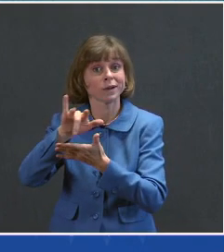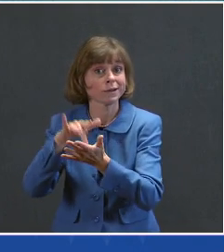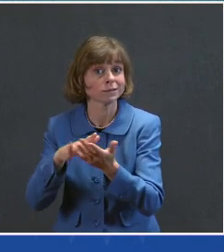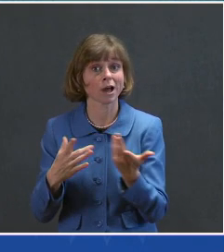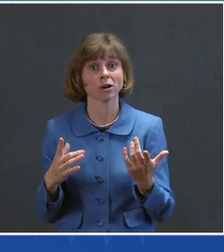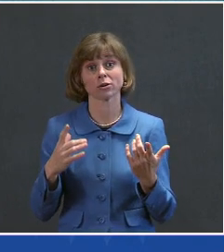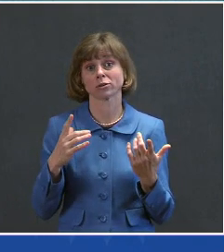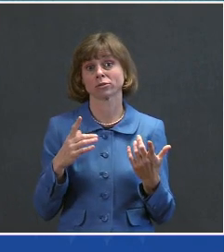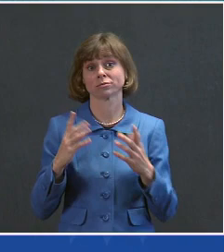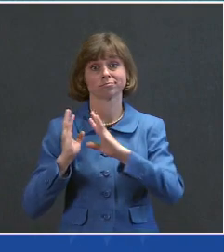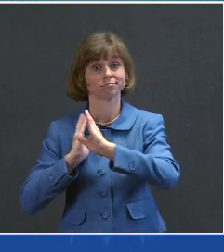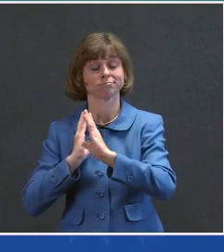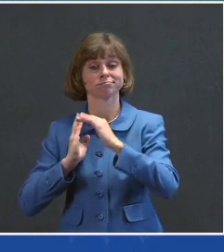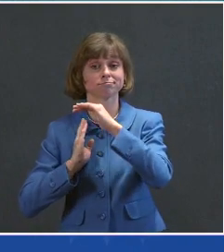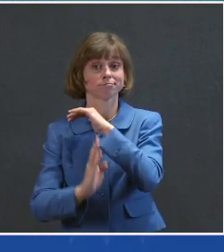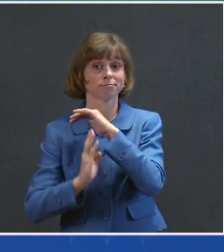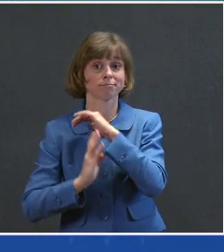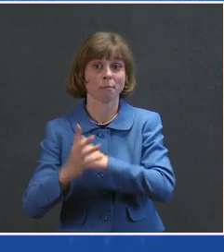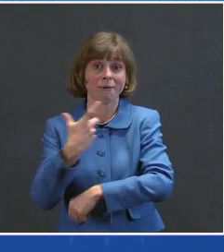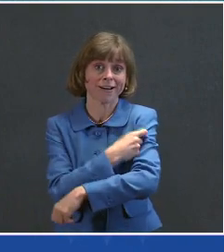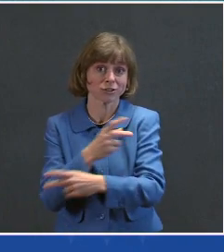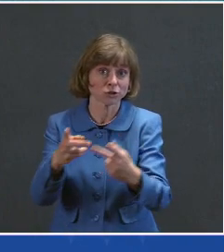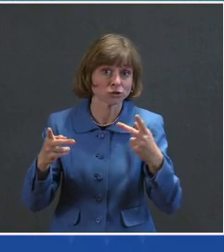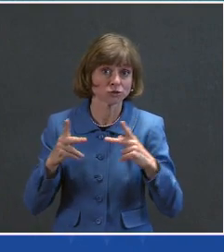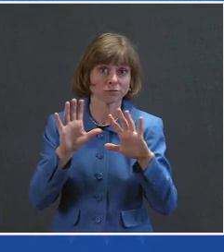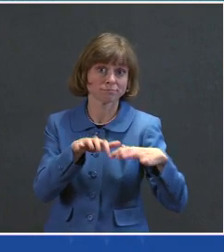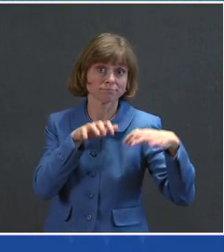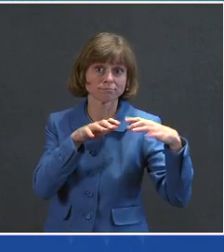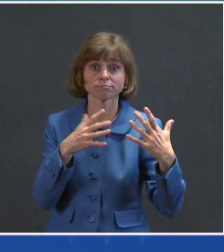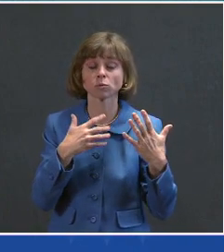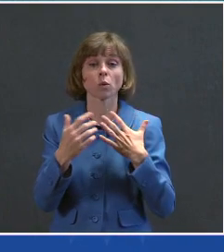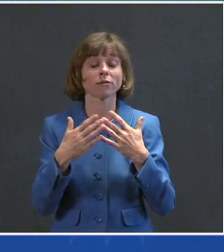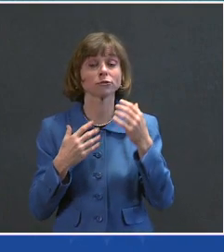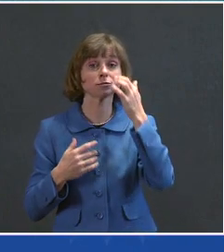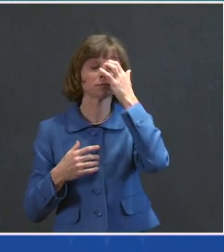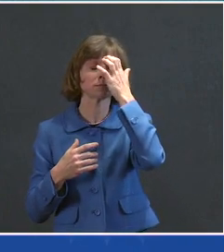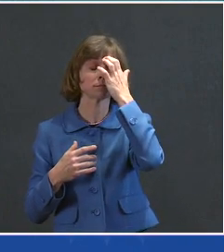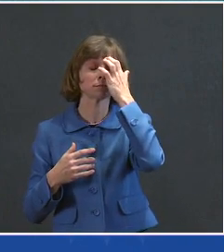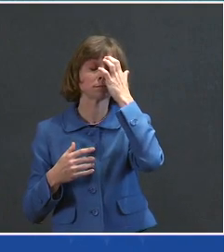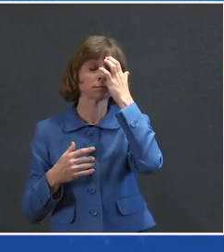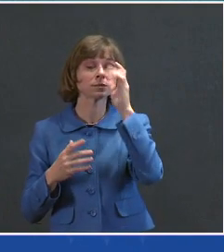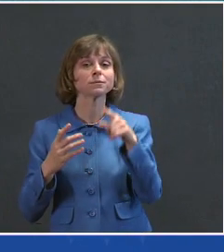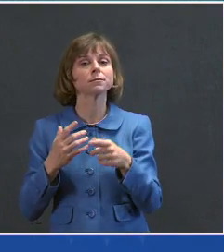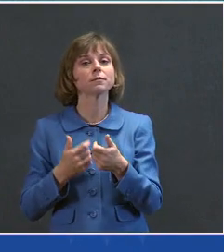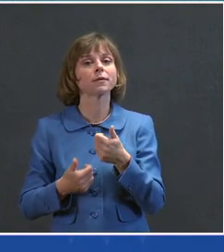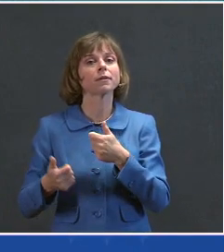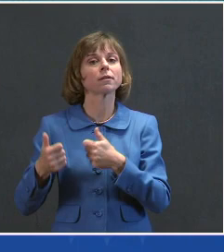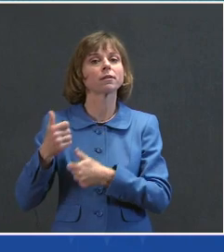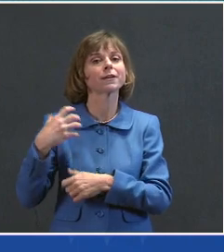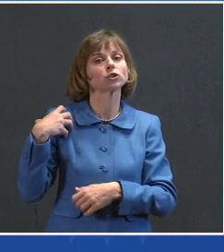I know you've gotten some questions on this, but again, the Chief of Staff, at the beginning of the administration,